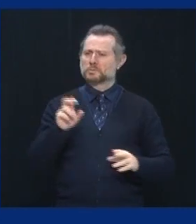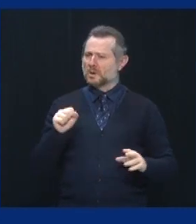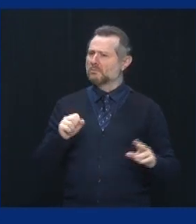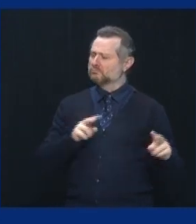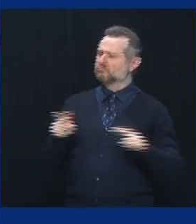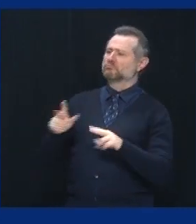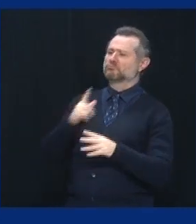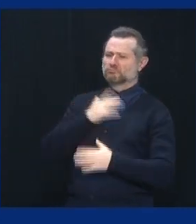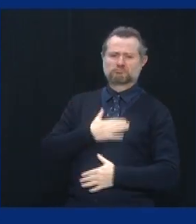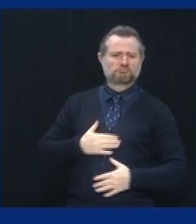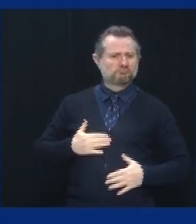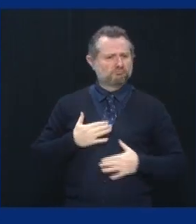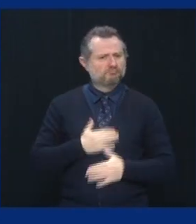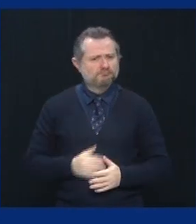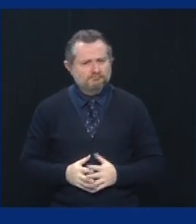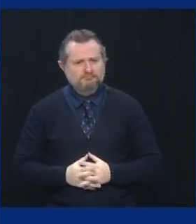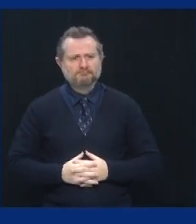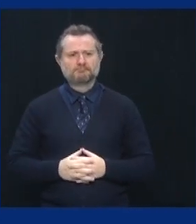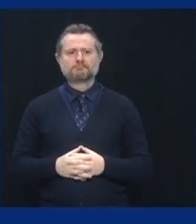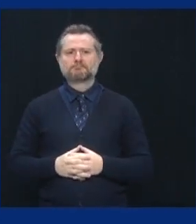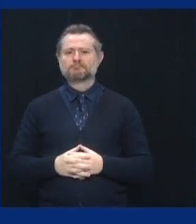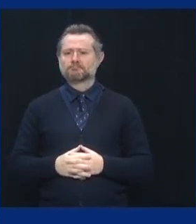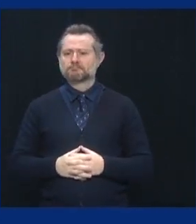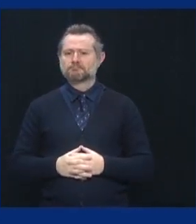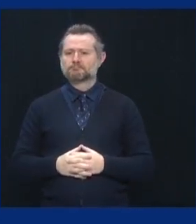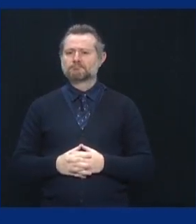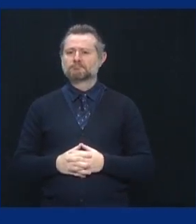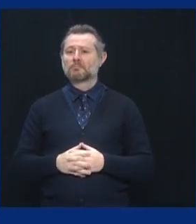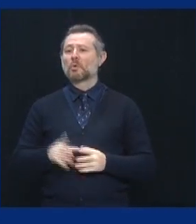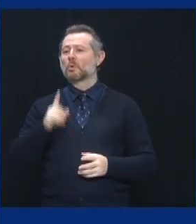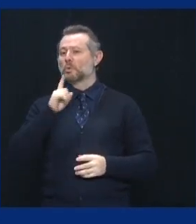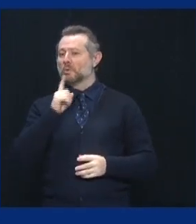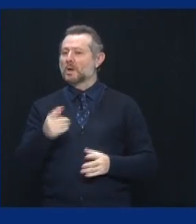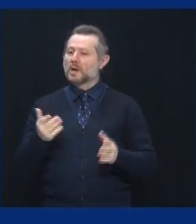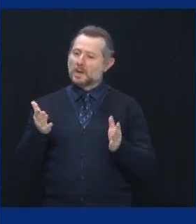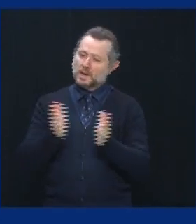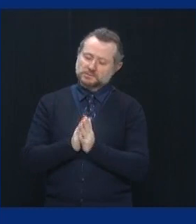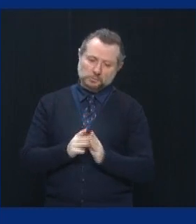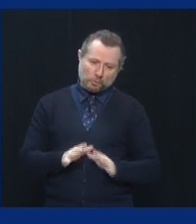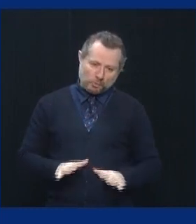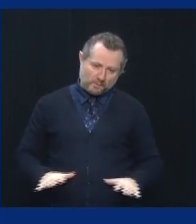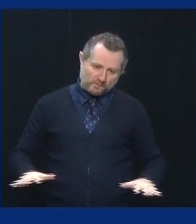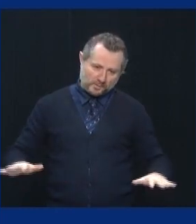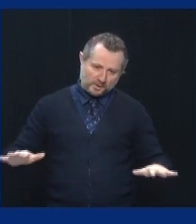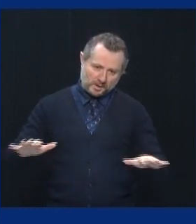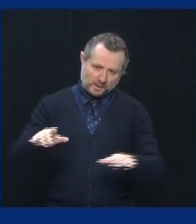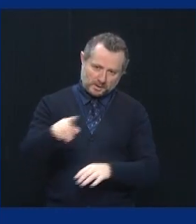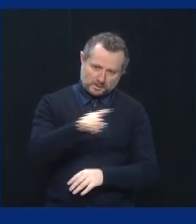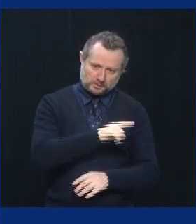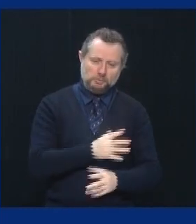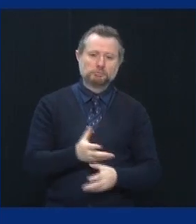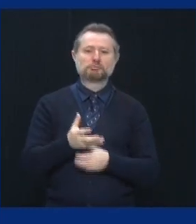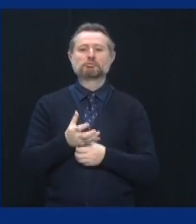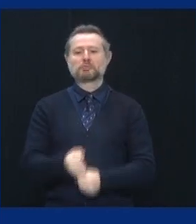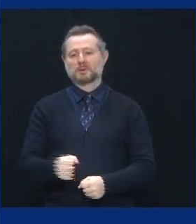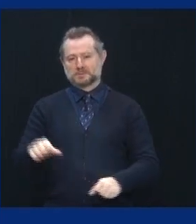CONGRESSIONAL ASIAN AND PACIFIC ISLANDER CAUCUS, SETTING A STANDARD ACROSS THE COUNTRY. AND WE APPRECIATE THAT.